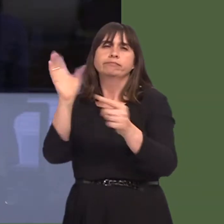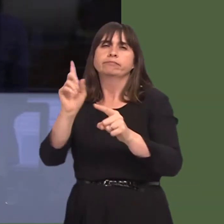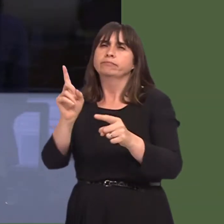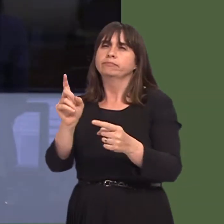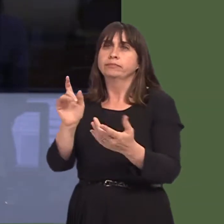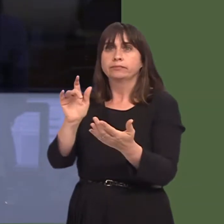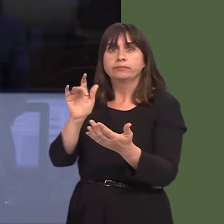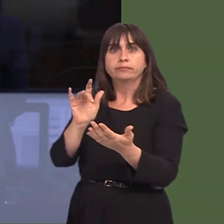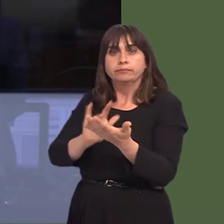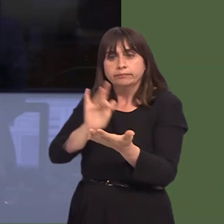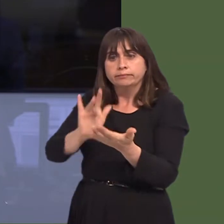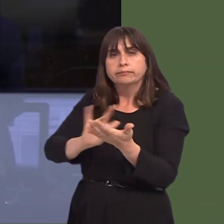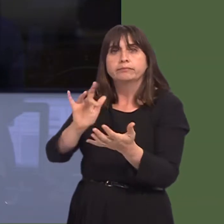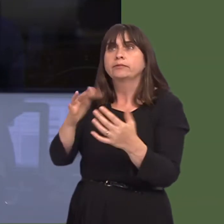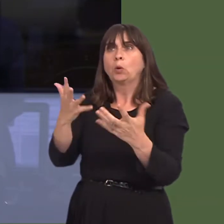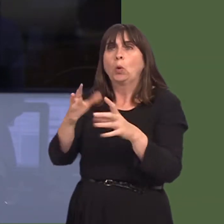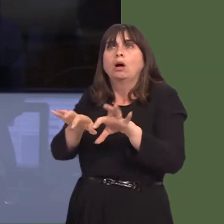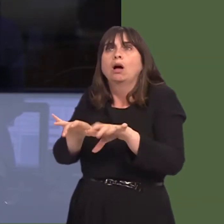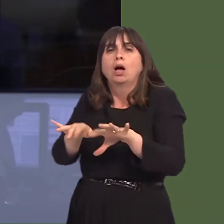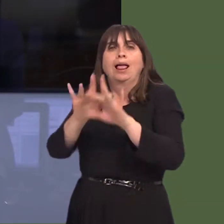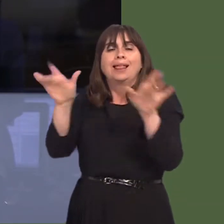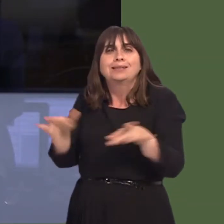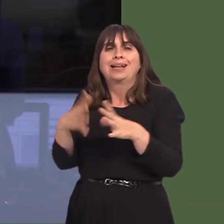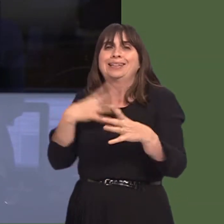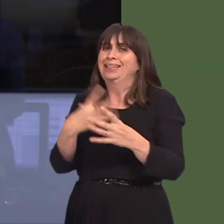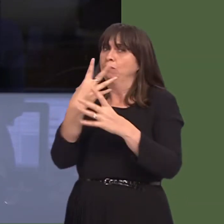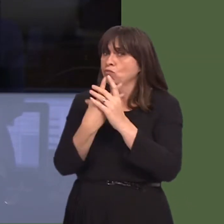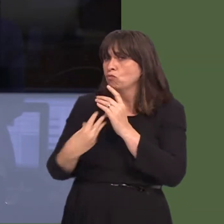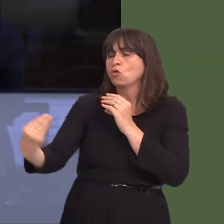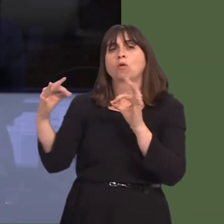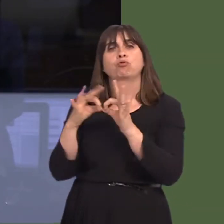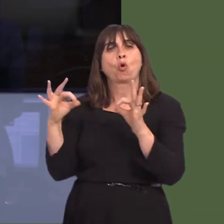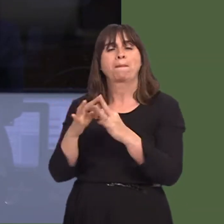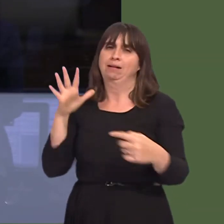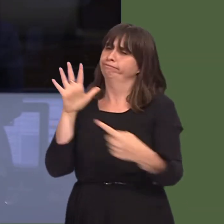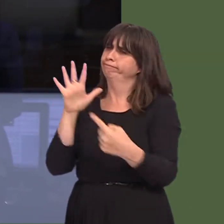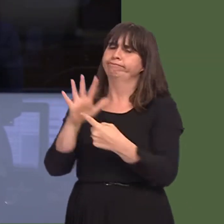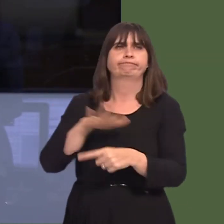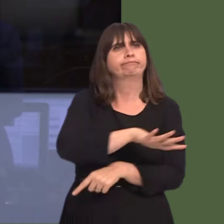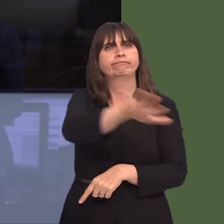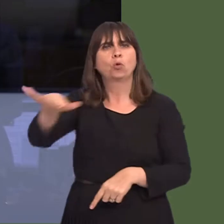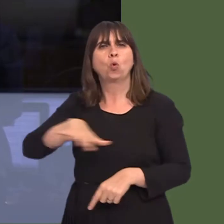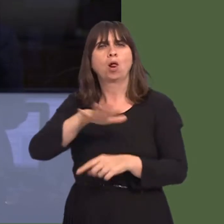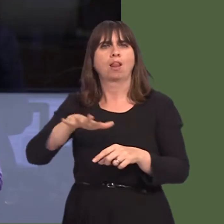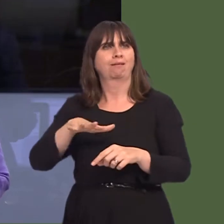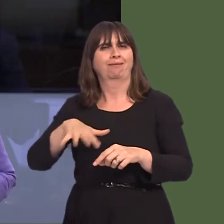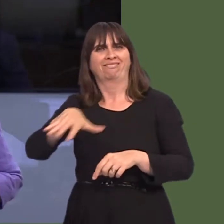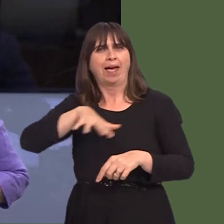good broadband speeds are now considered as one of the main utilities that a family or a household should have.